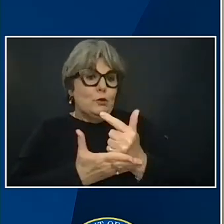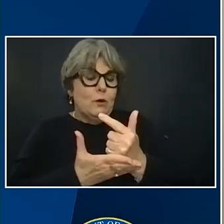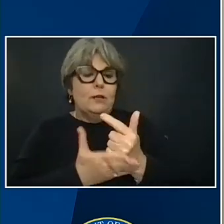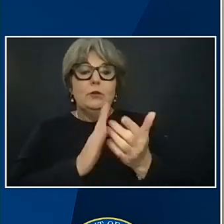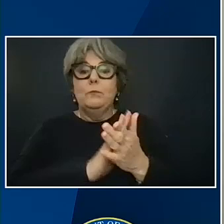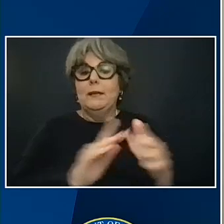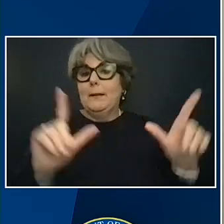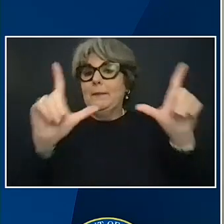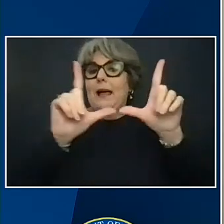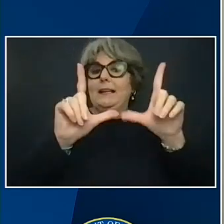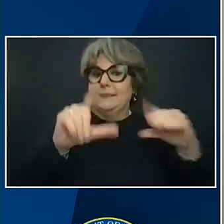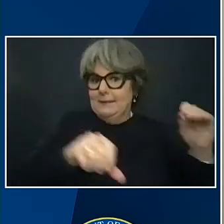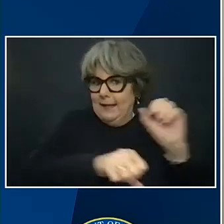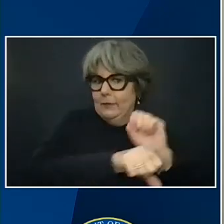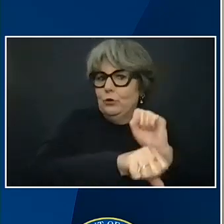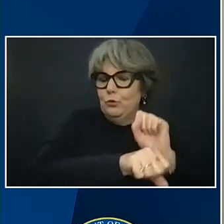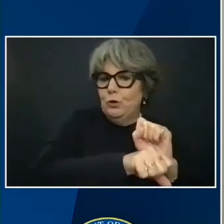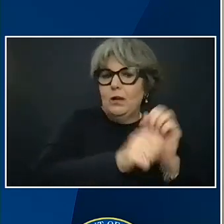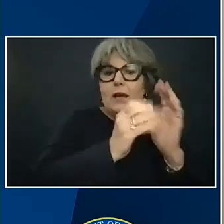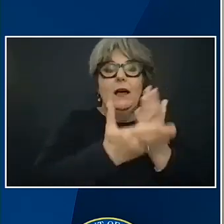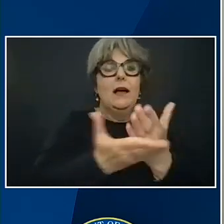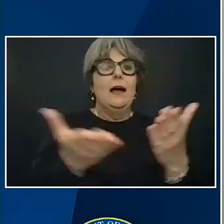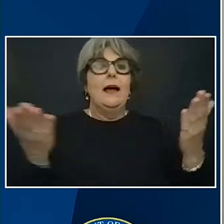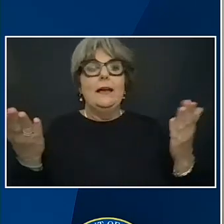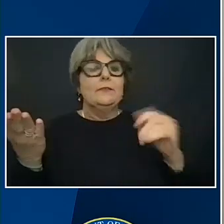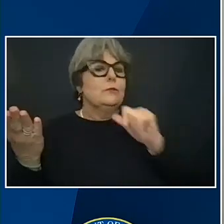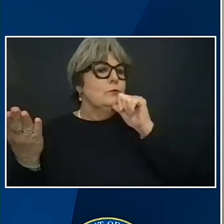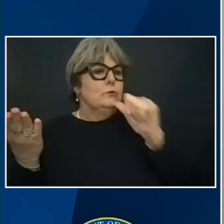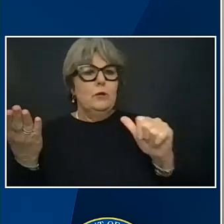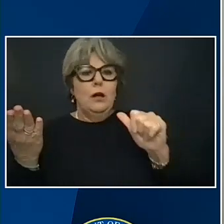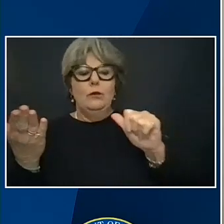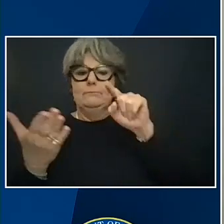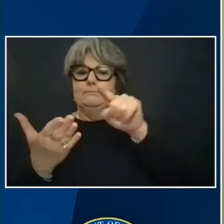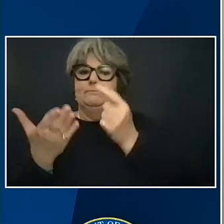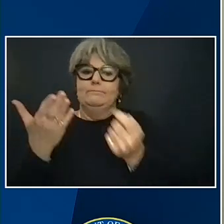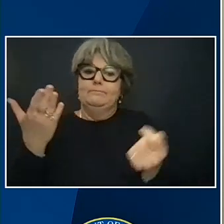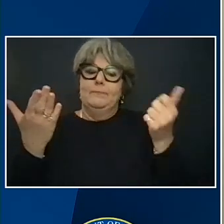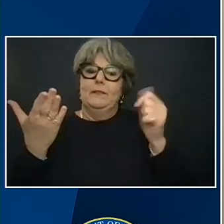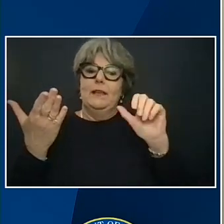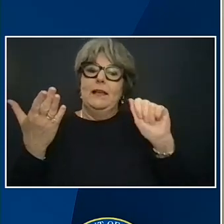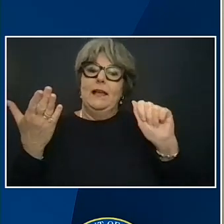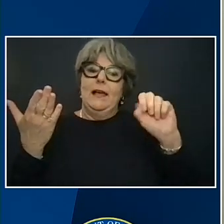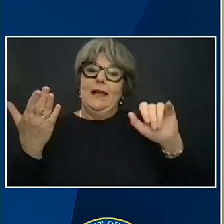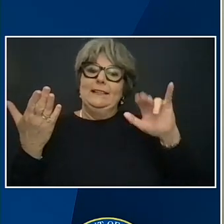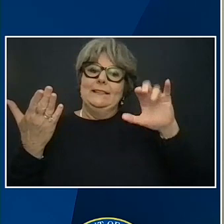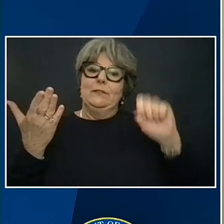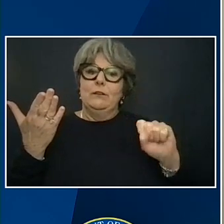work. I ask that you do not strike the definition of asynchronous delivery from clock-hour programs.